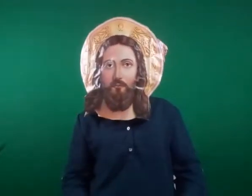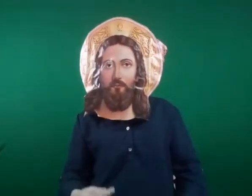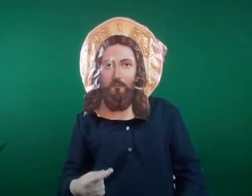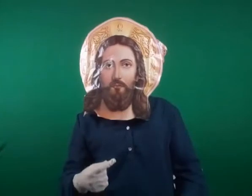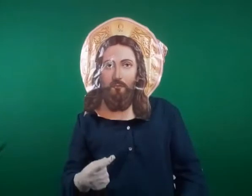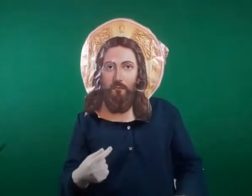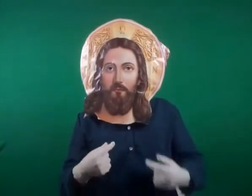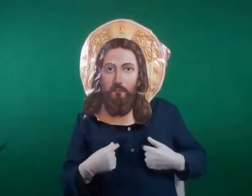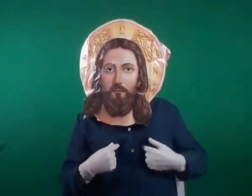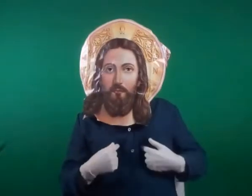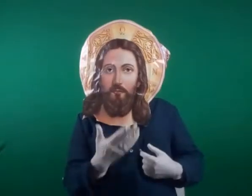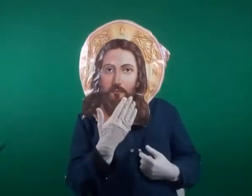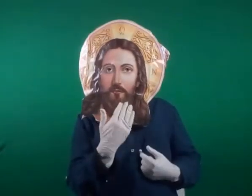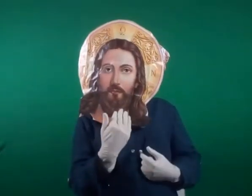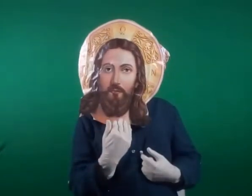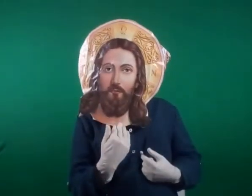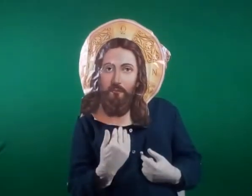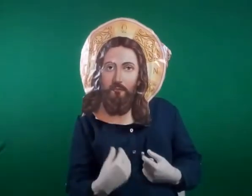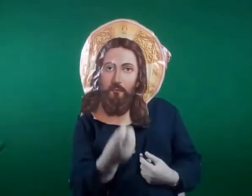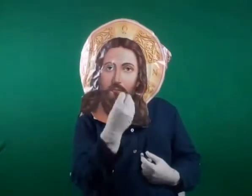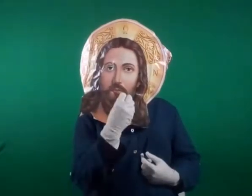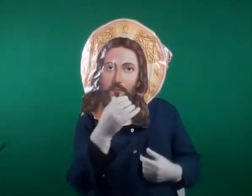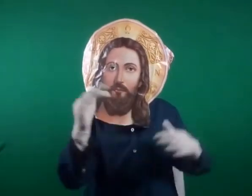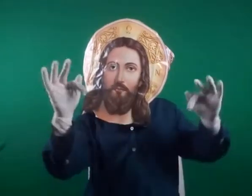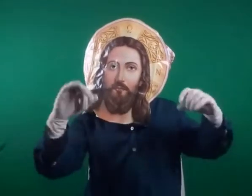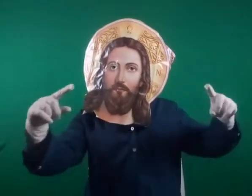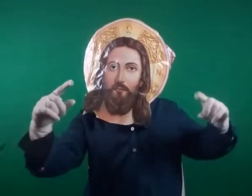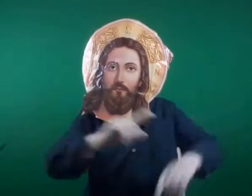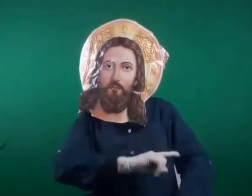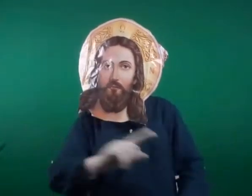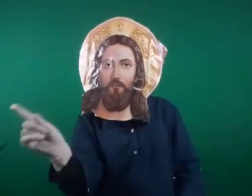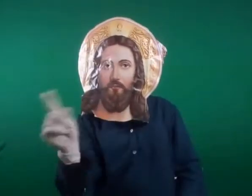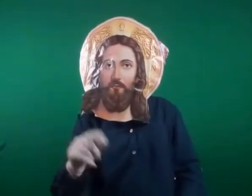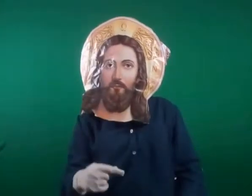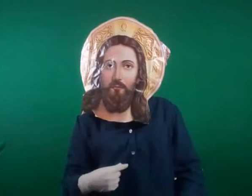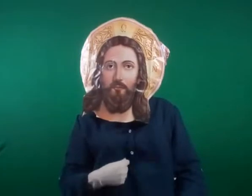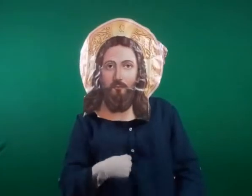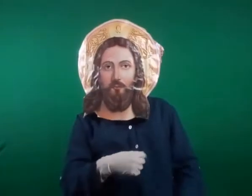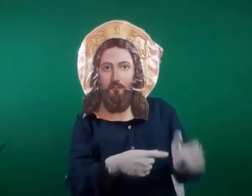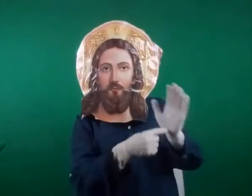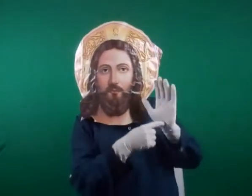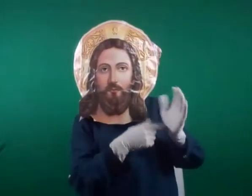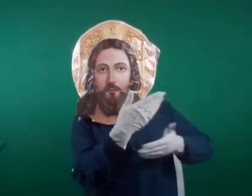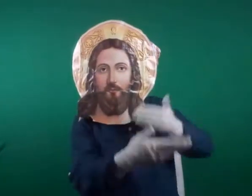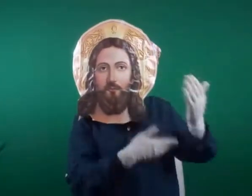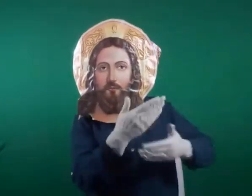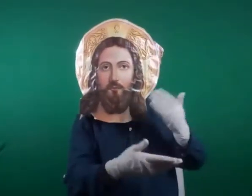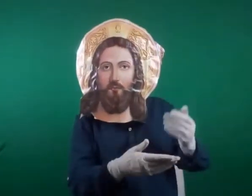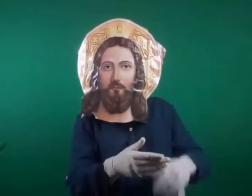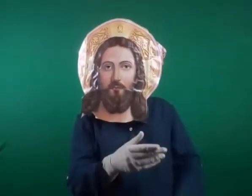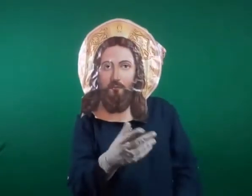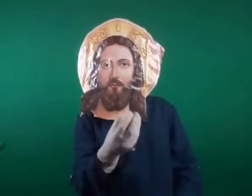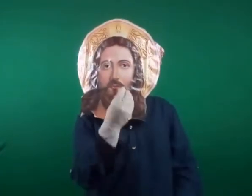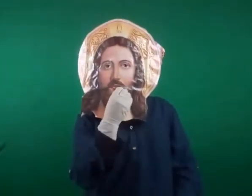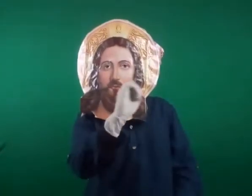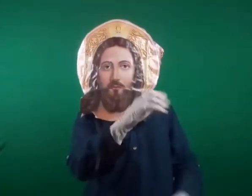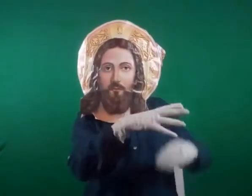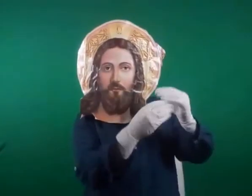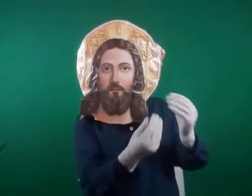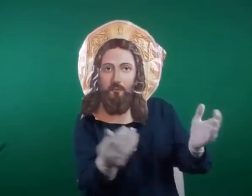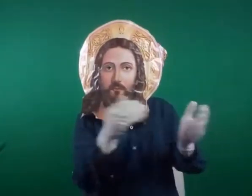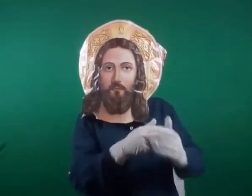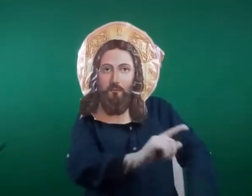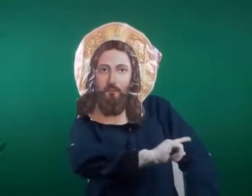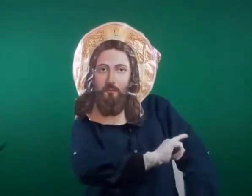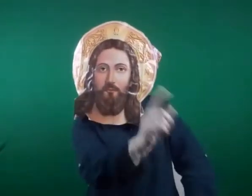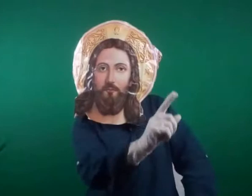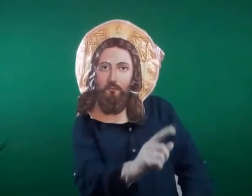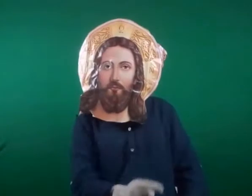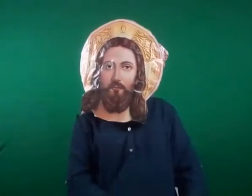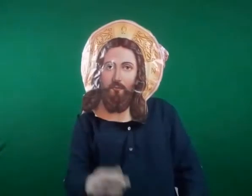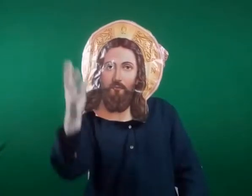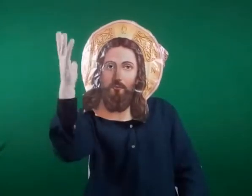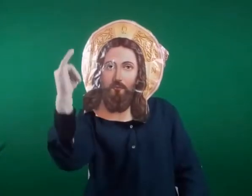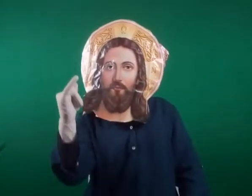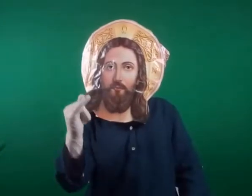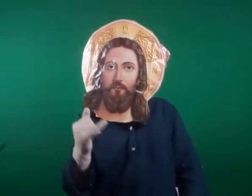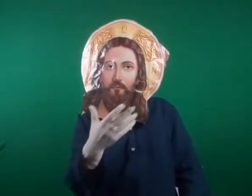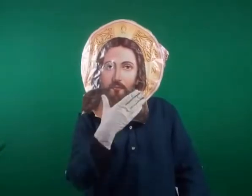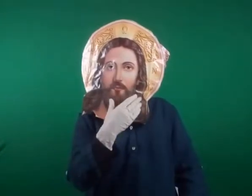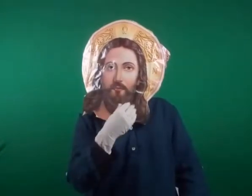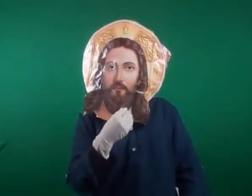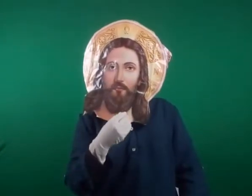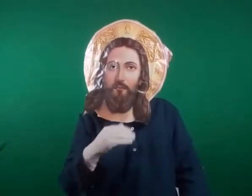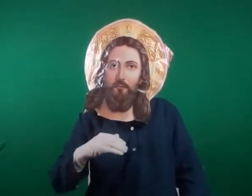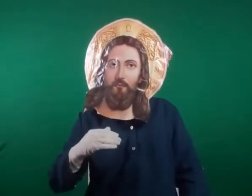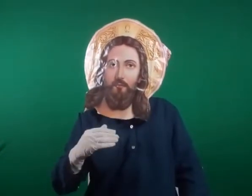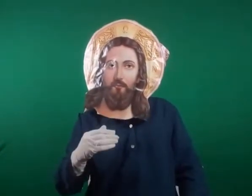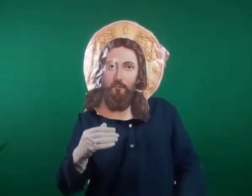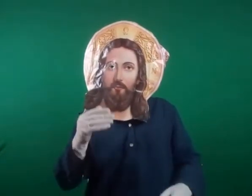It was not that I wanted to eat figs, I told the tree that mankind would no longer eat its fruit because mankind would soon know the truth and no longer be decieved.